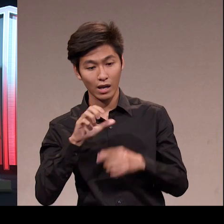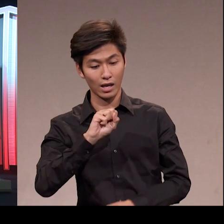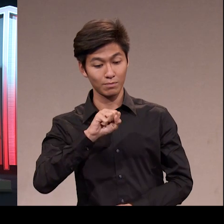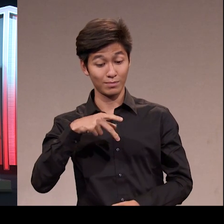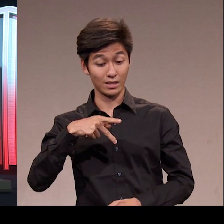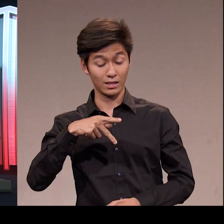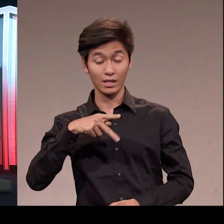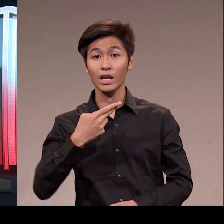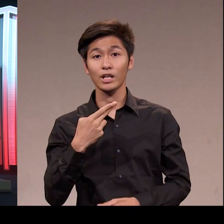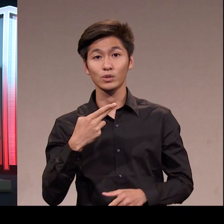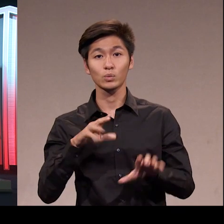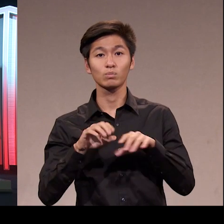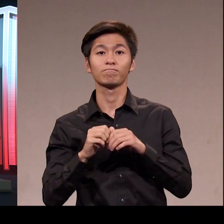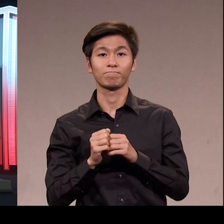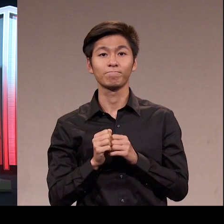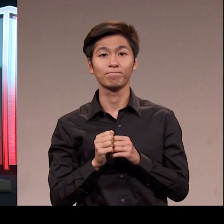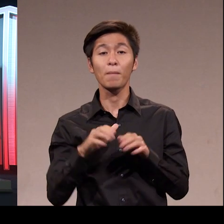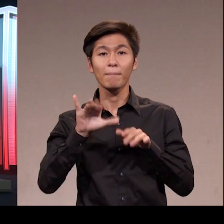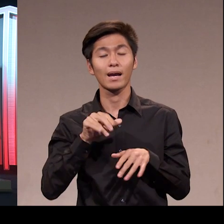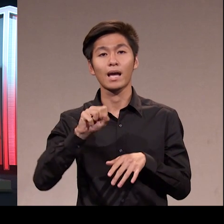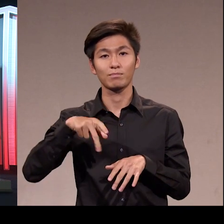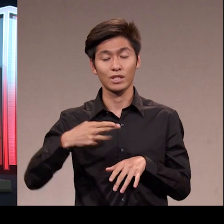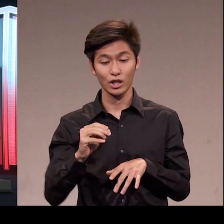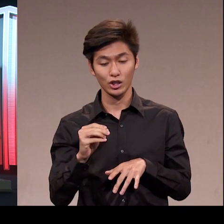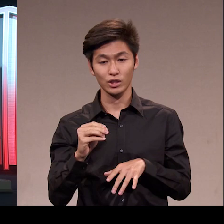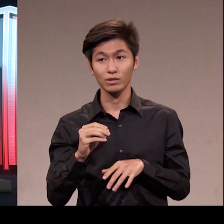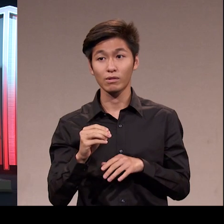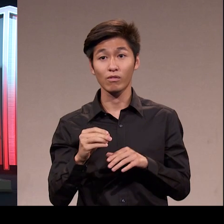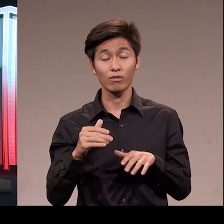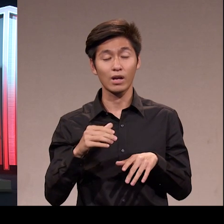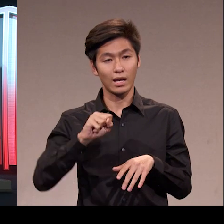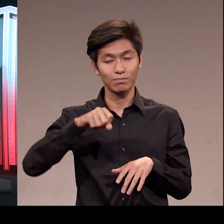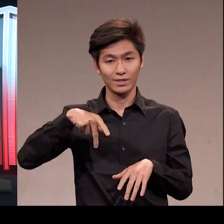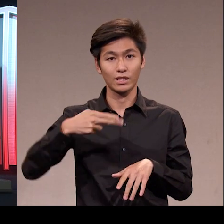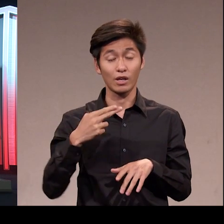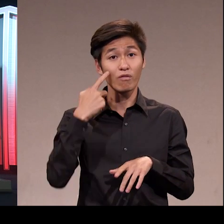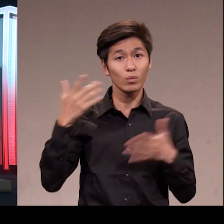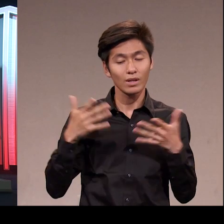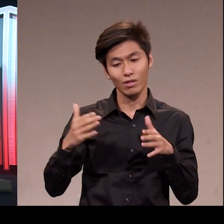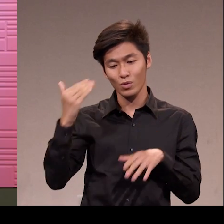so that they can get to know the people better and hear what they have to say.